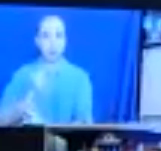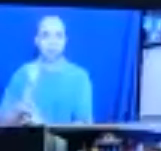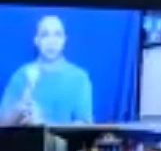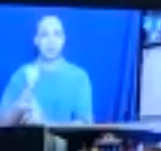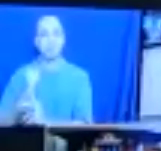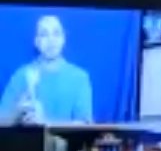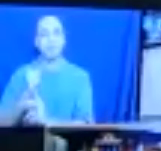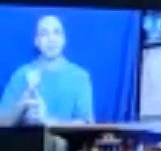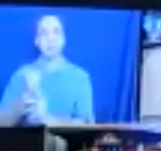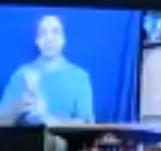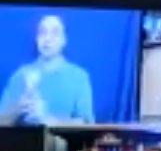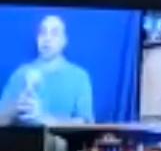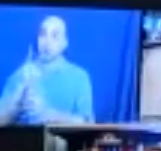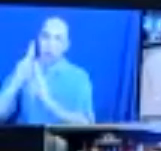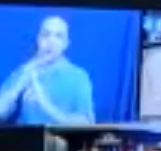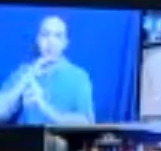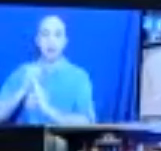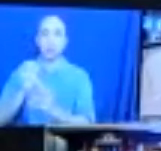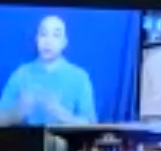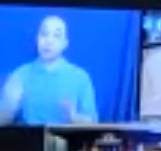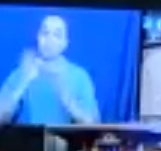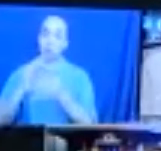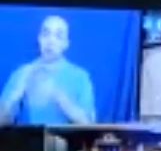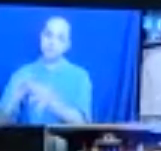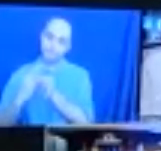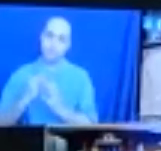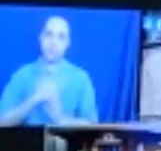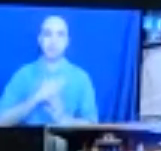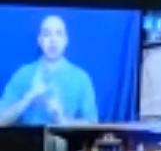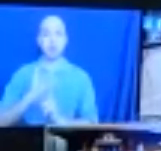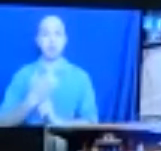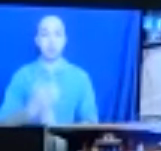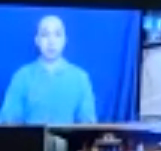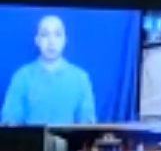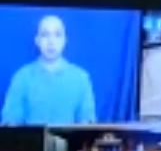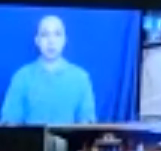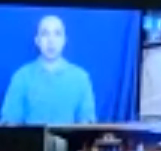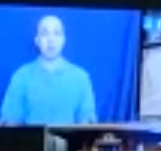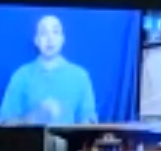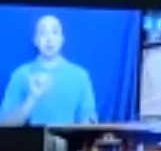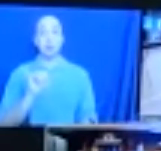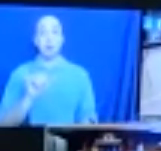AND THAT’'S REALLY IMPORTANT IN MY CULTURE. FELICIA: